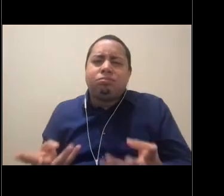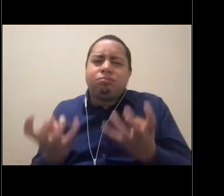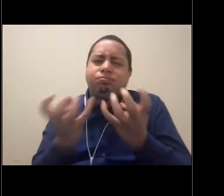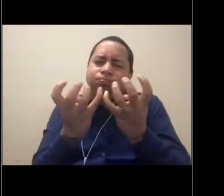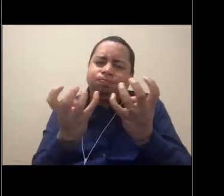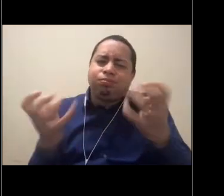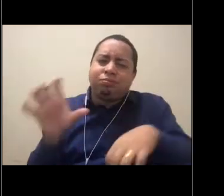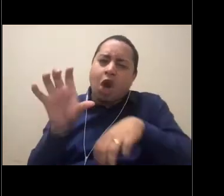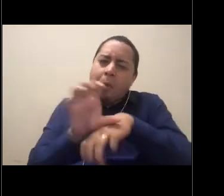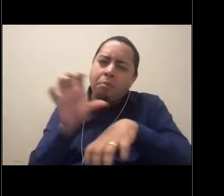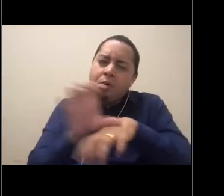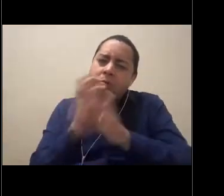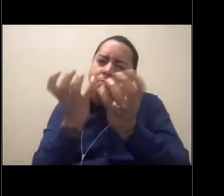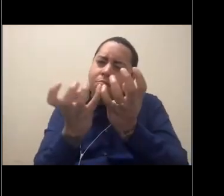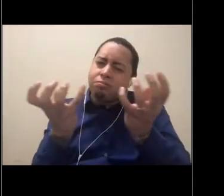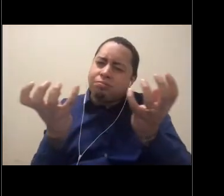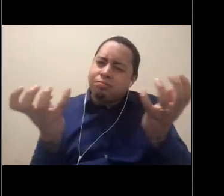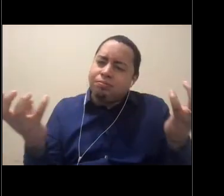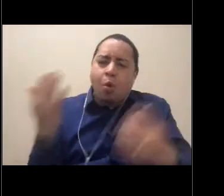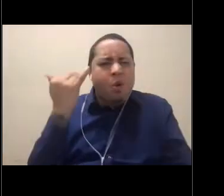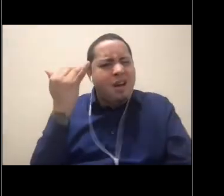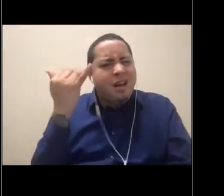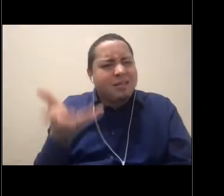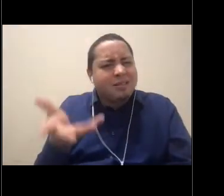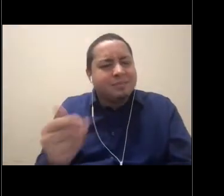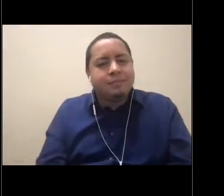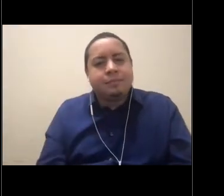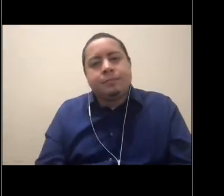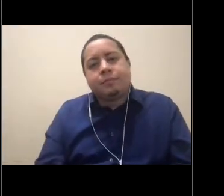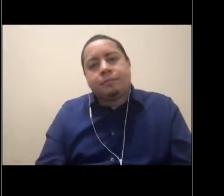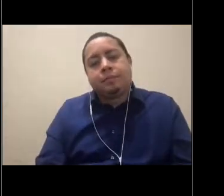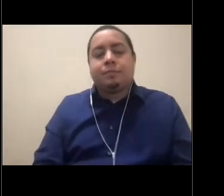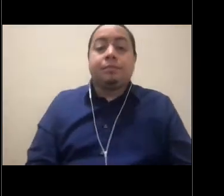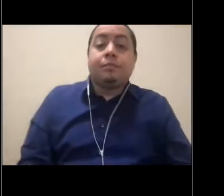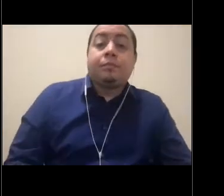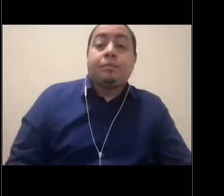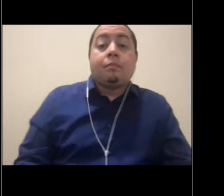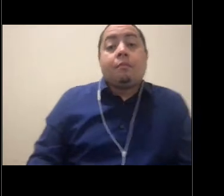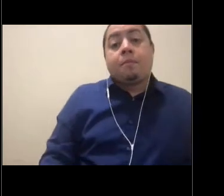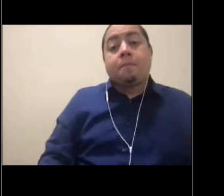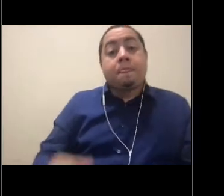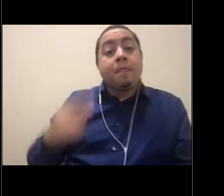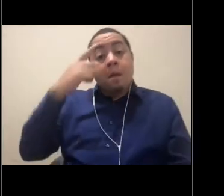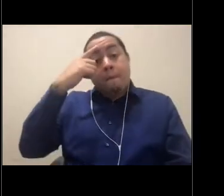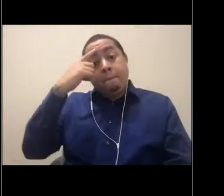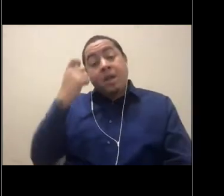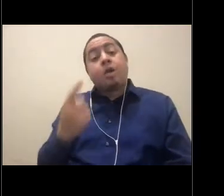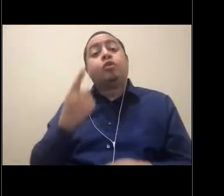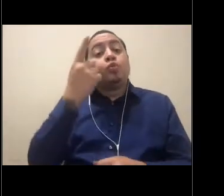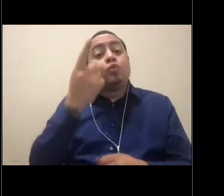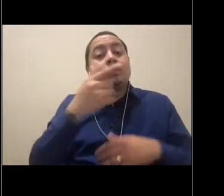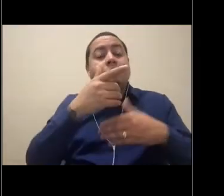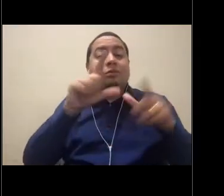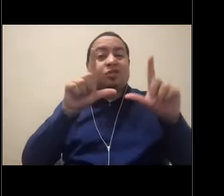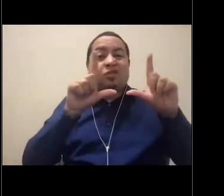That's a great question, so we're using, we're looking at satellite data on one screen, we're looking at weather information on another,